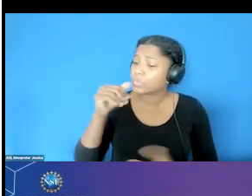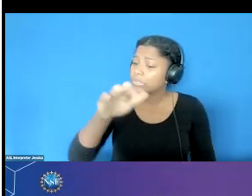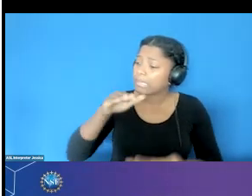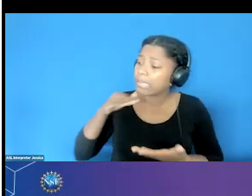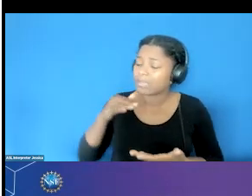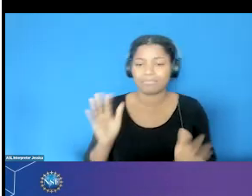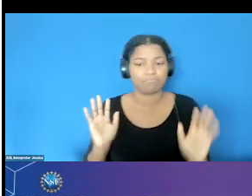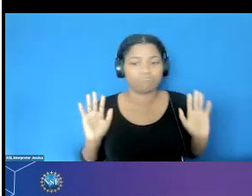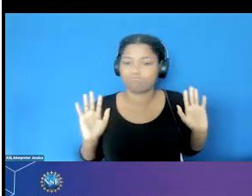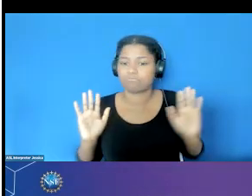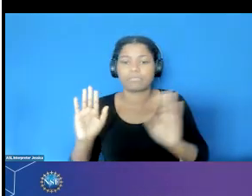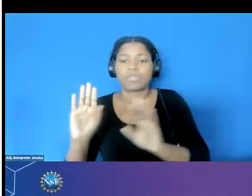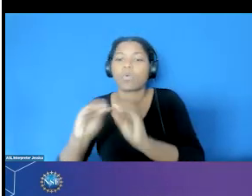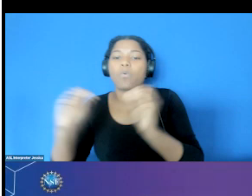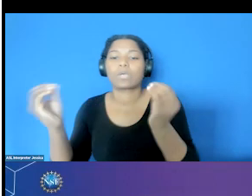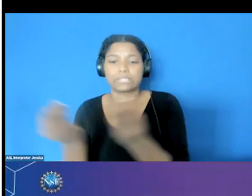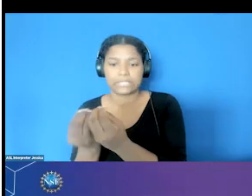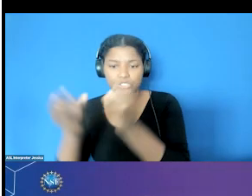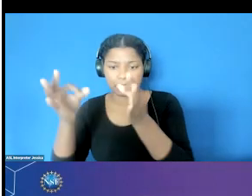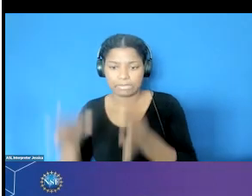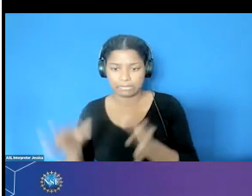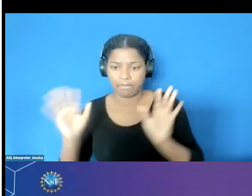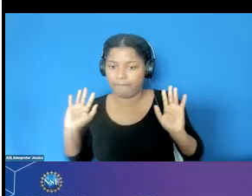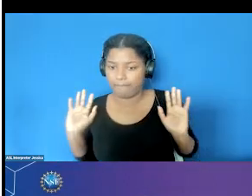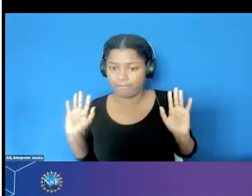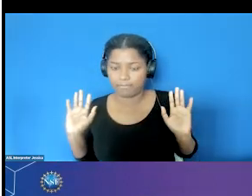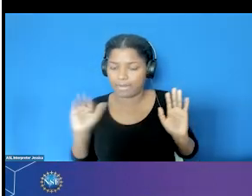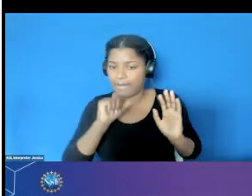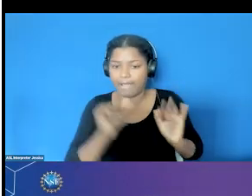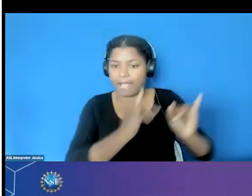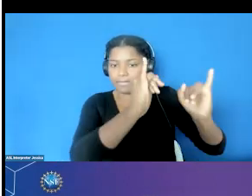Again, the awards are made to the organizations and not the individual PIs.